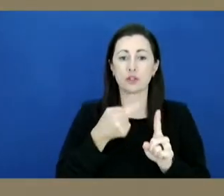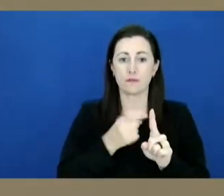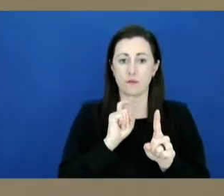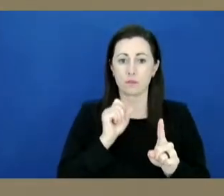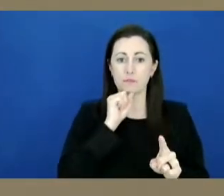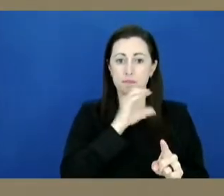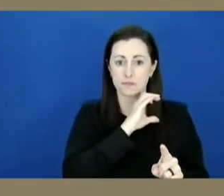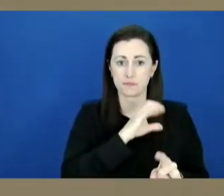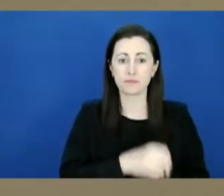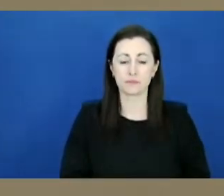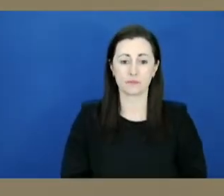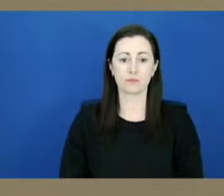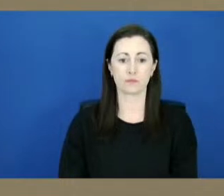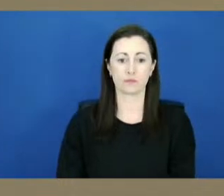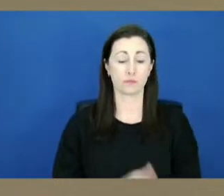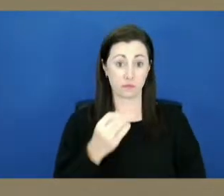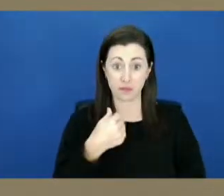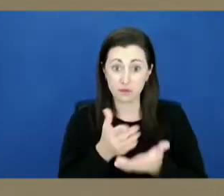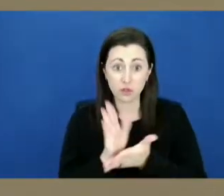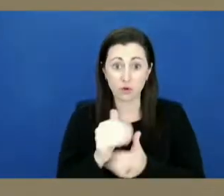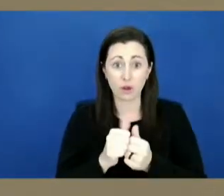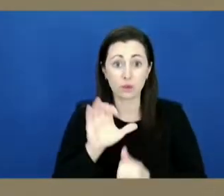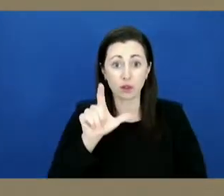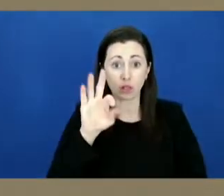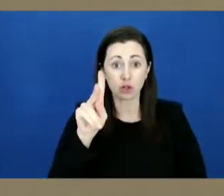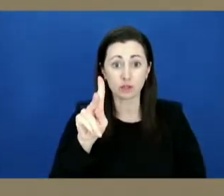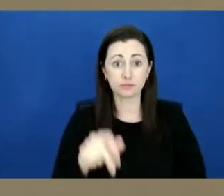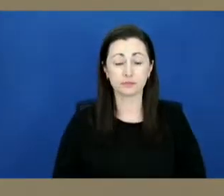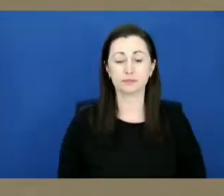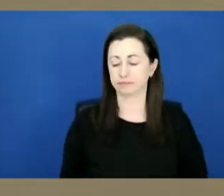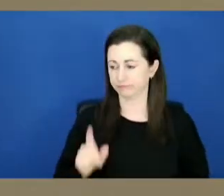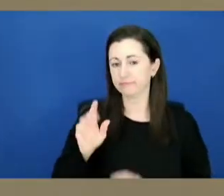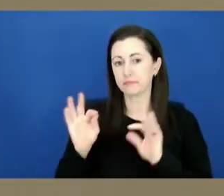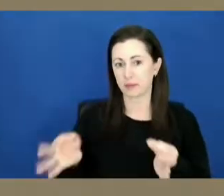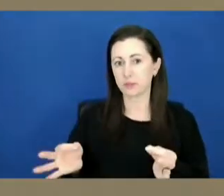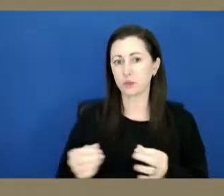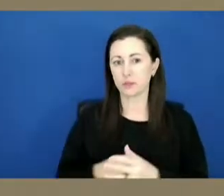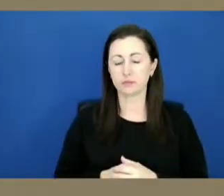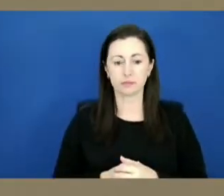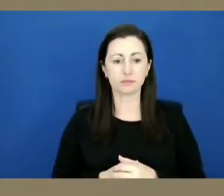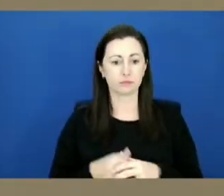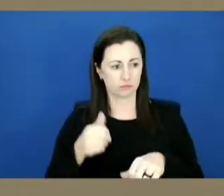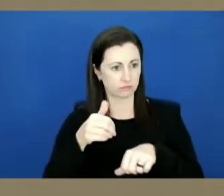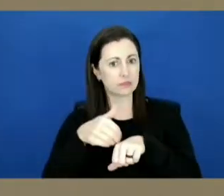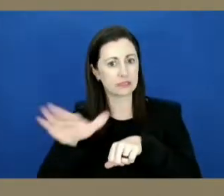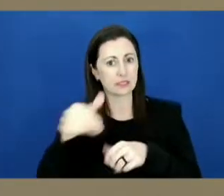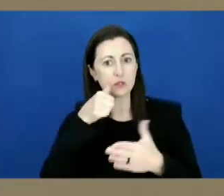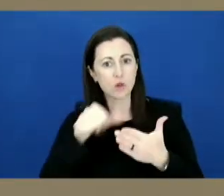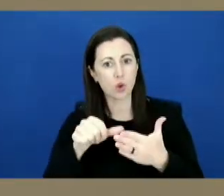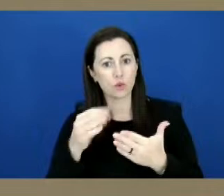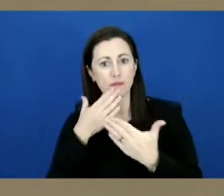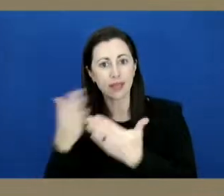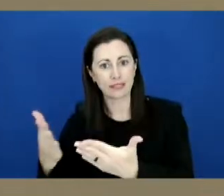COUNTY AND ESPECIALLY FROM SENIOR CITIZENS. IF THAT'S ALL RIGHT WITH THE